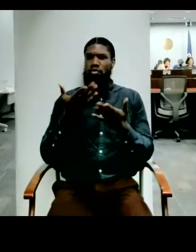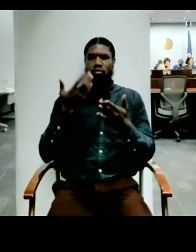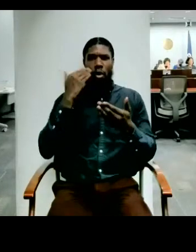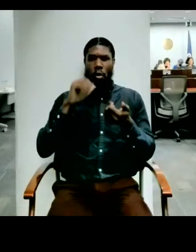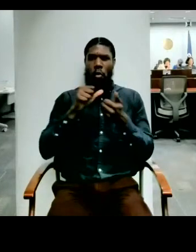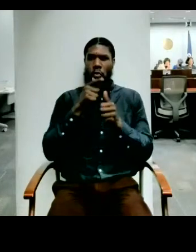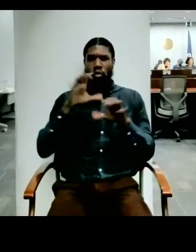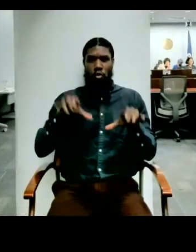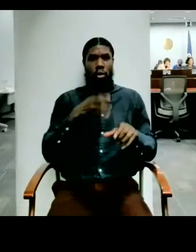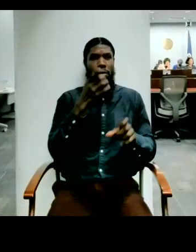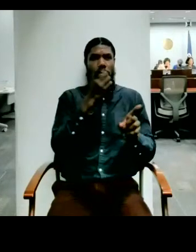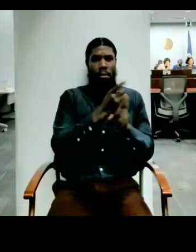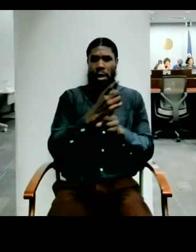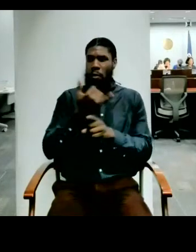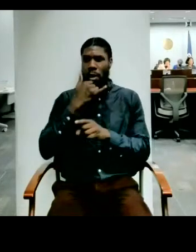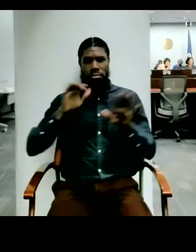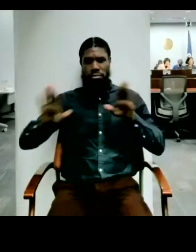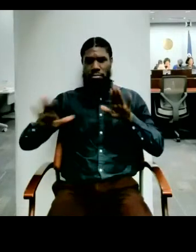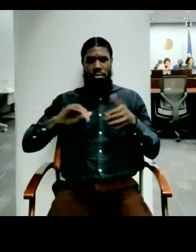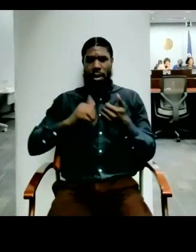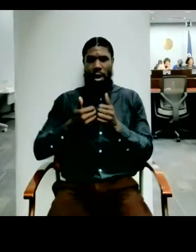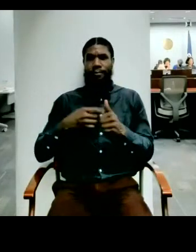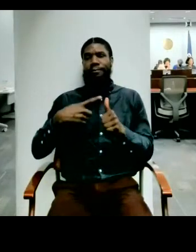I mean, I think the first thing is you can tell by who you are working with.